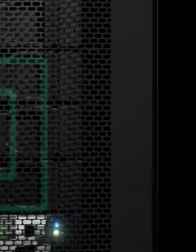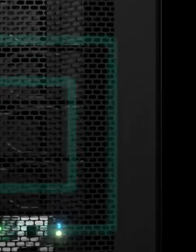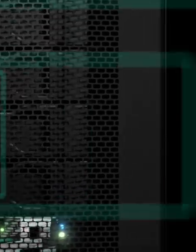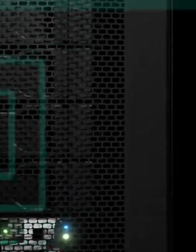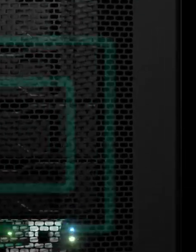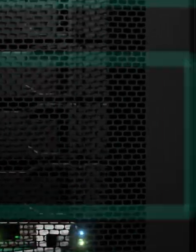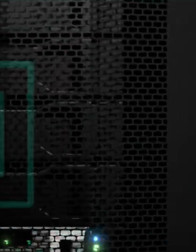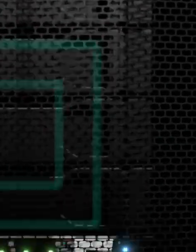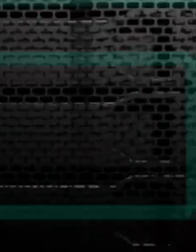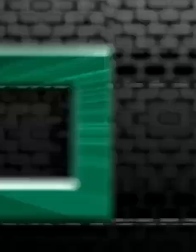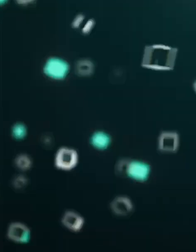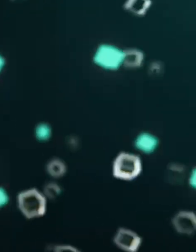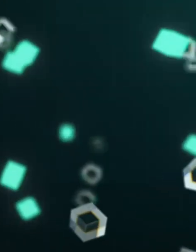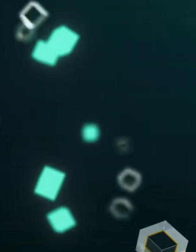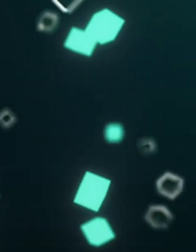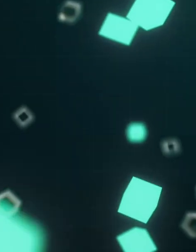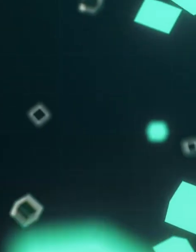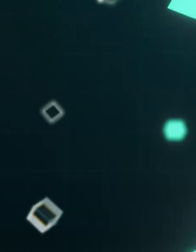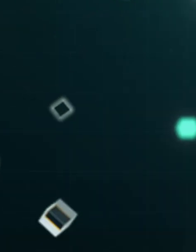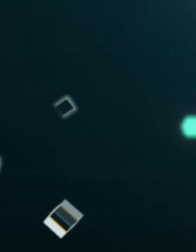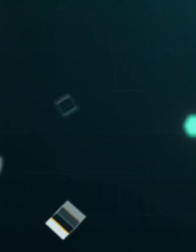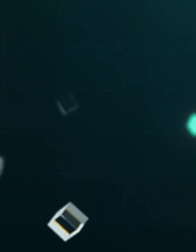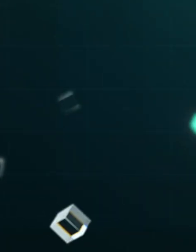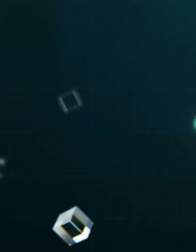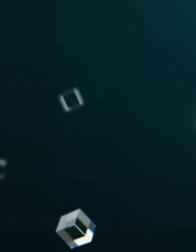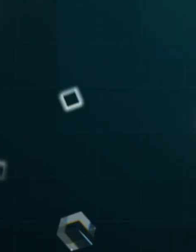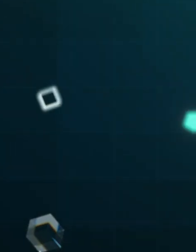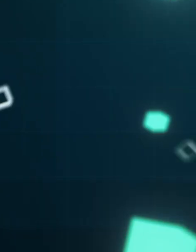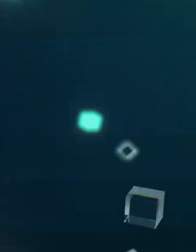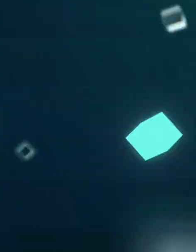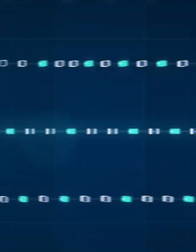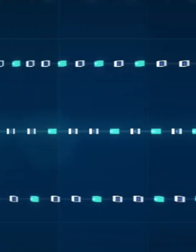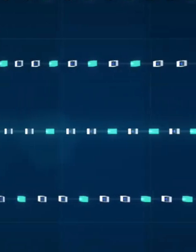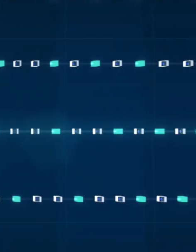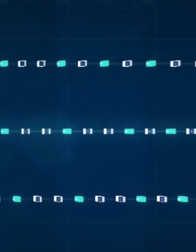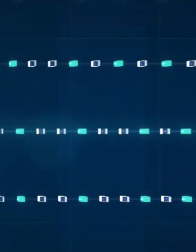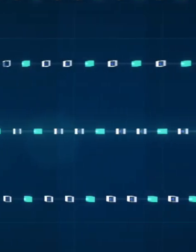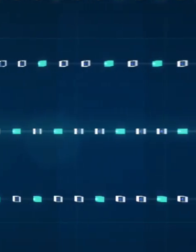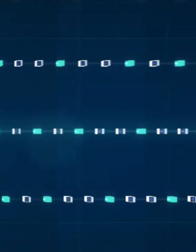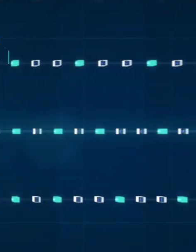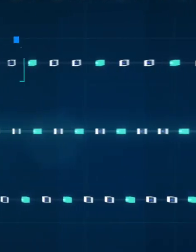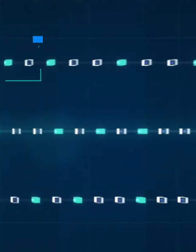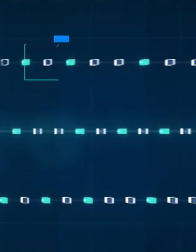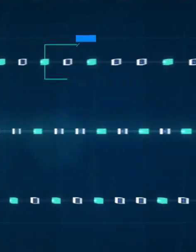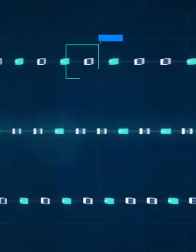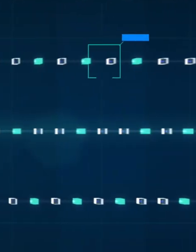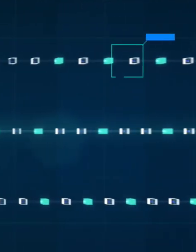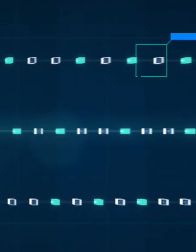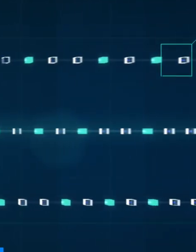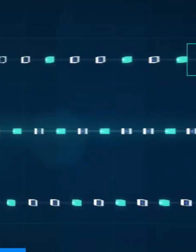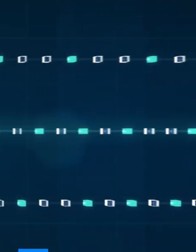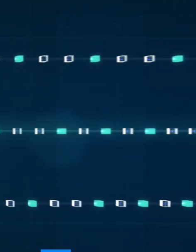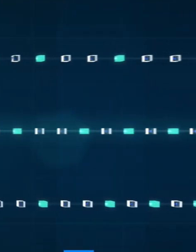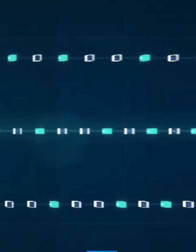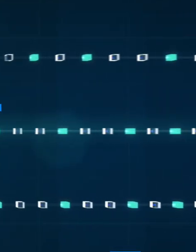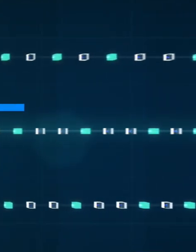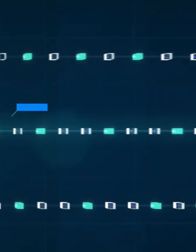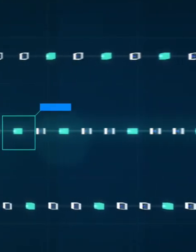As data flows into the system, it doesn't just sit there. It's instantly classified, enriched with real-time metadata,